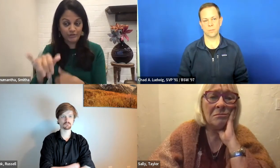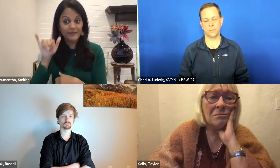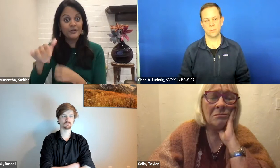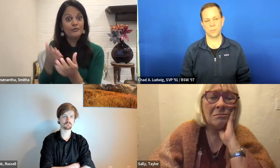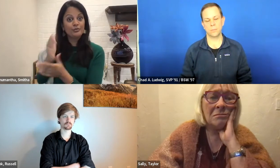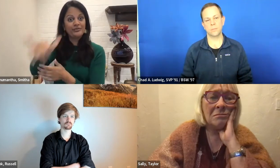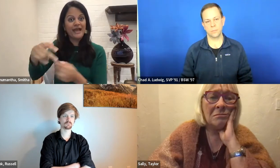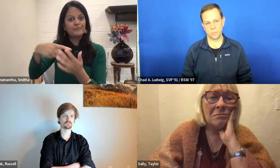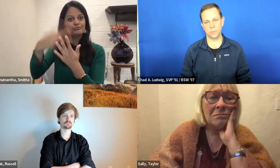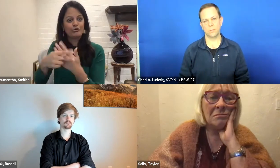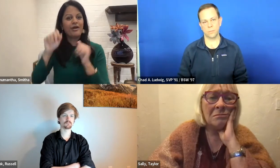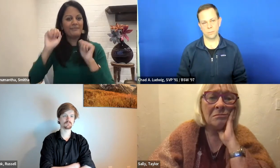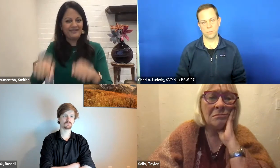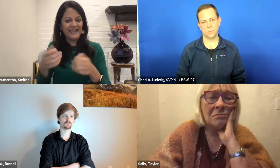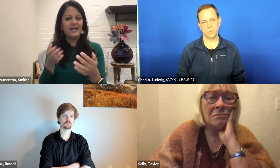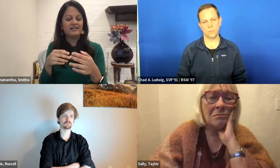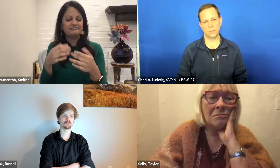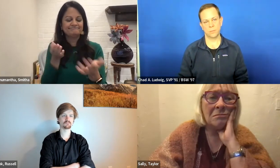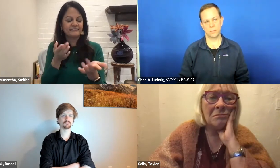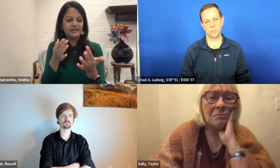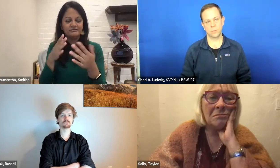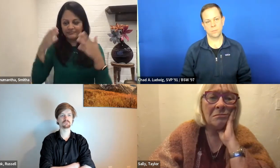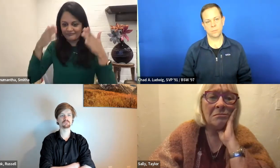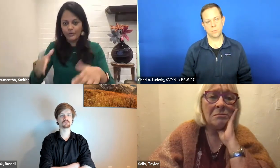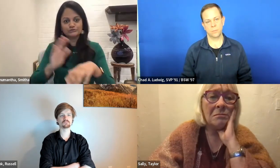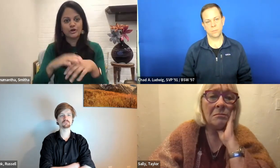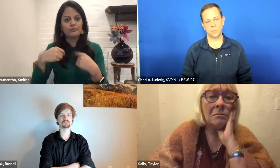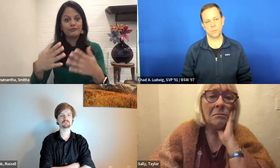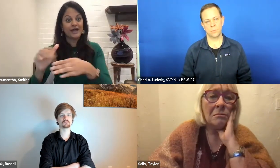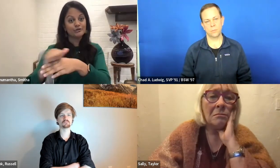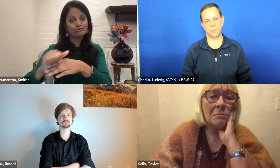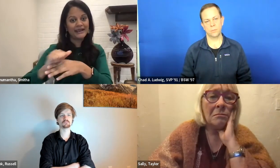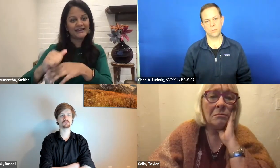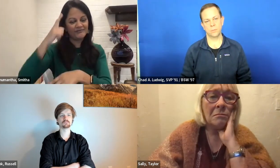I know there is also an online training program that individuals can take that focuses specifically